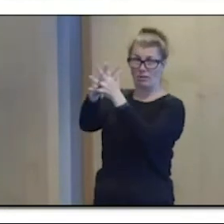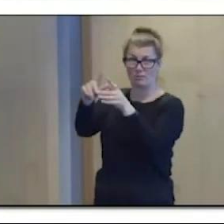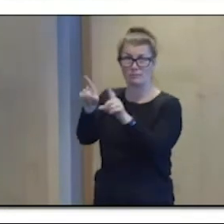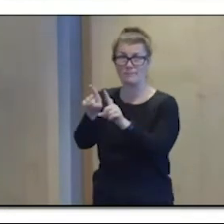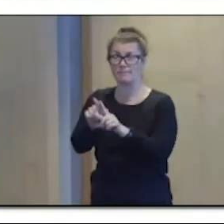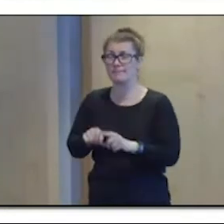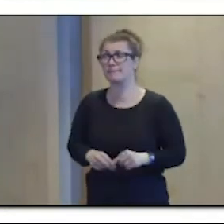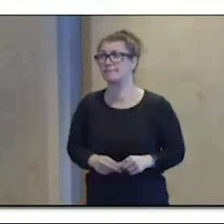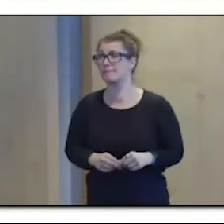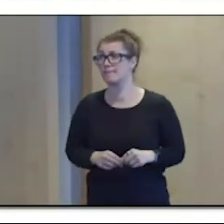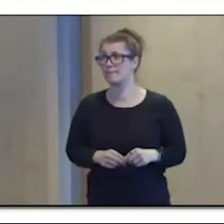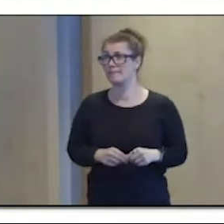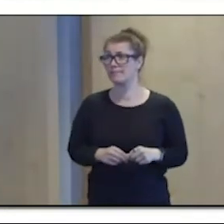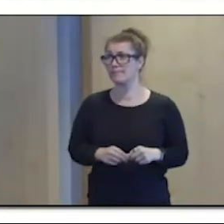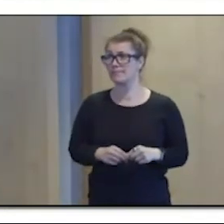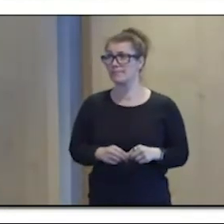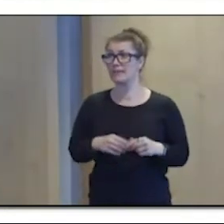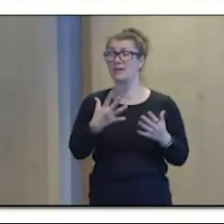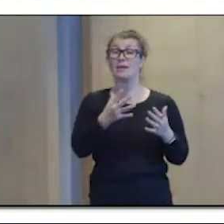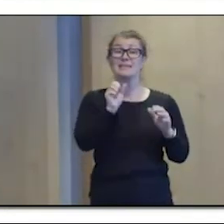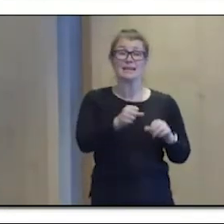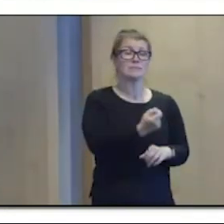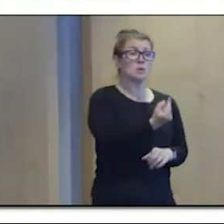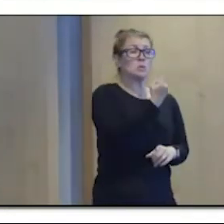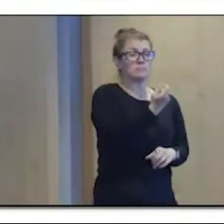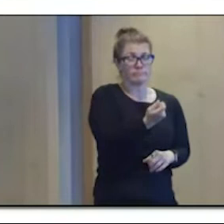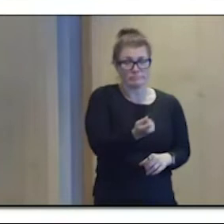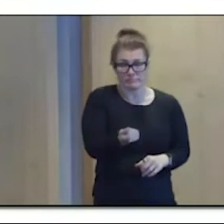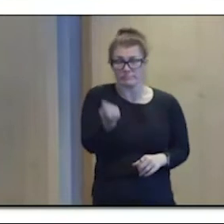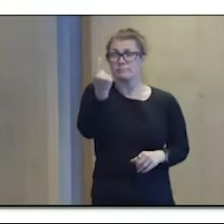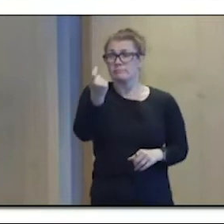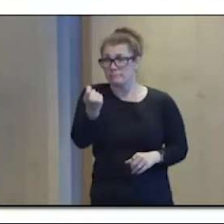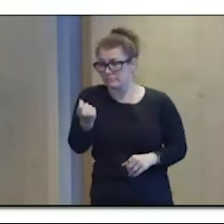these events are infrequently but infrequent but are likely to become more common with climate